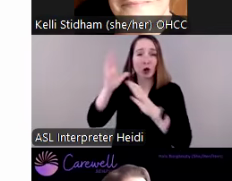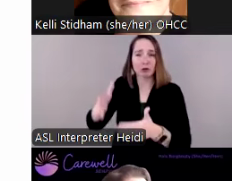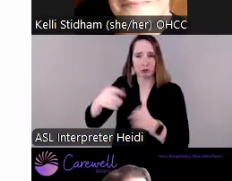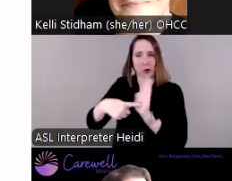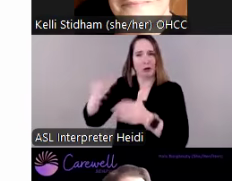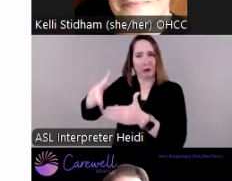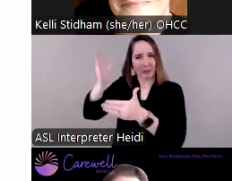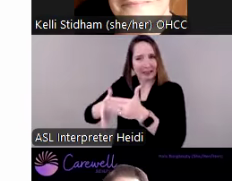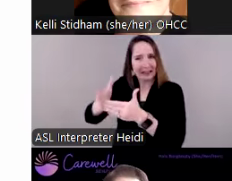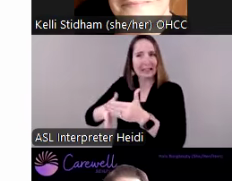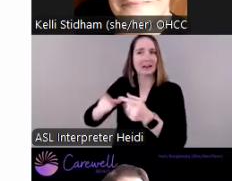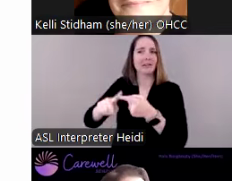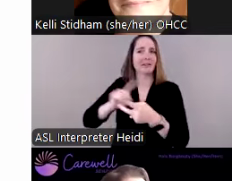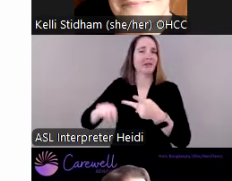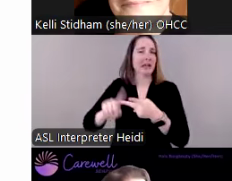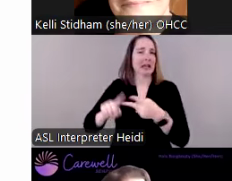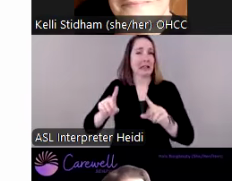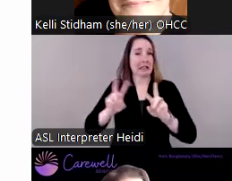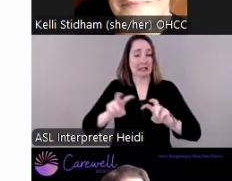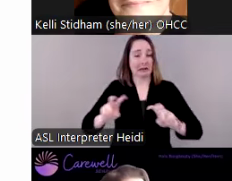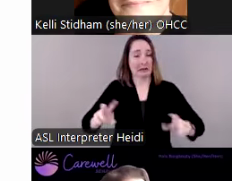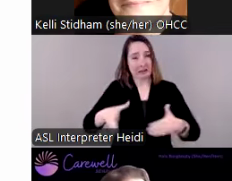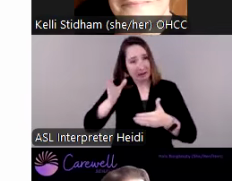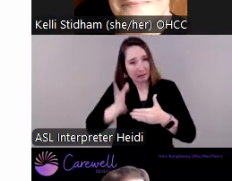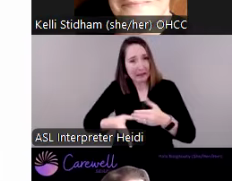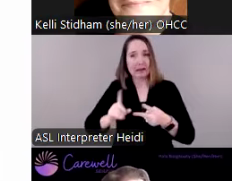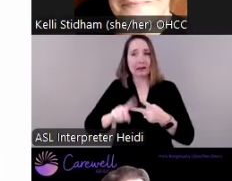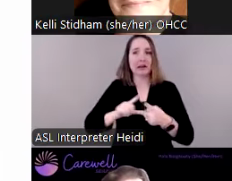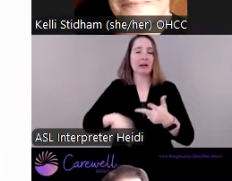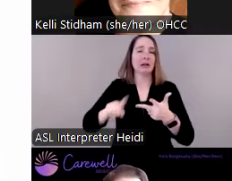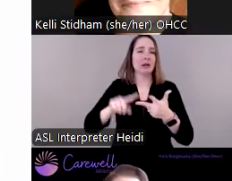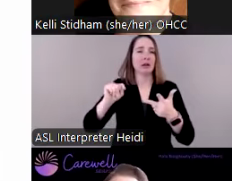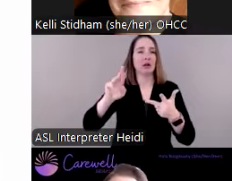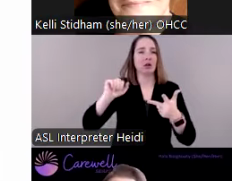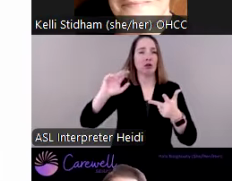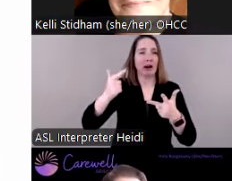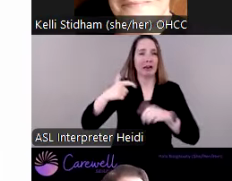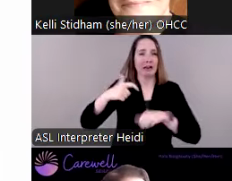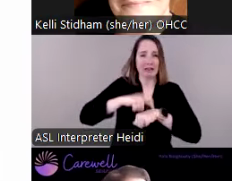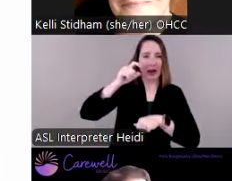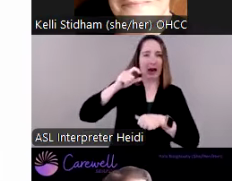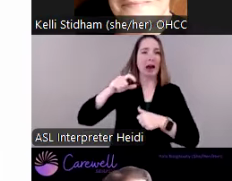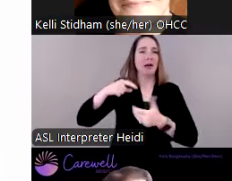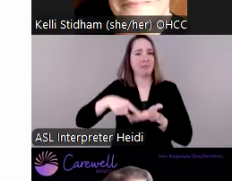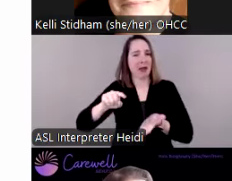You'll have your assessment completed. Uh there's a tracking time and receiving